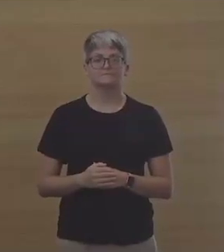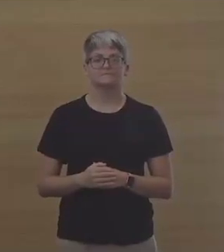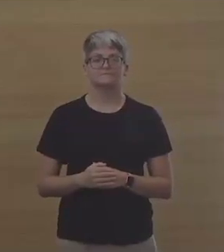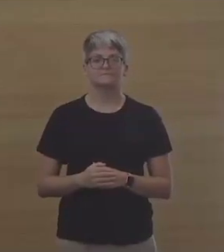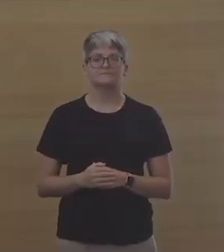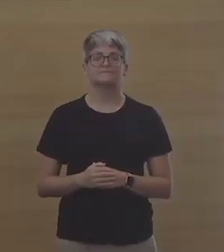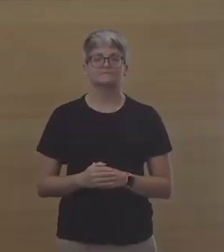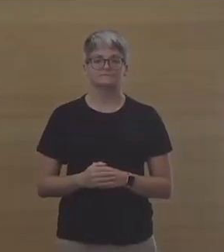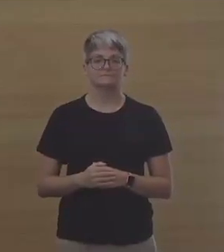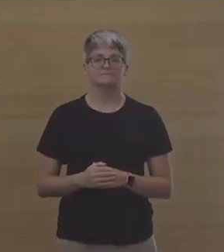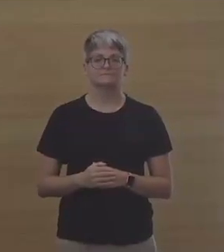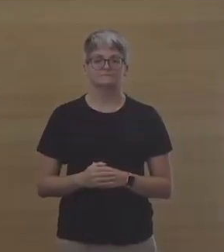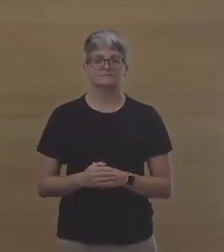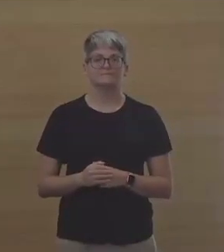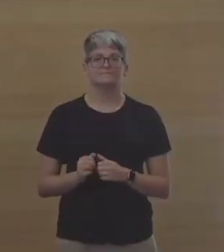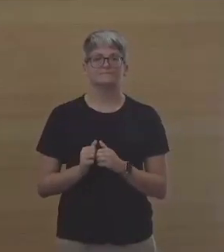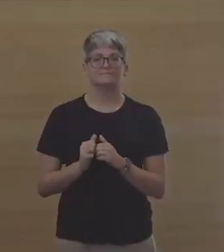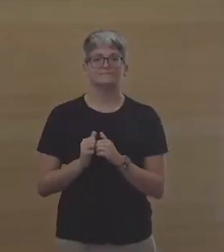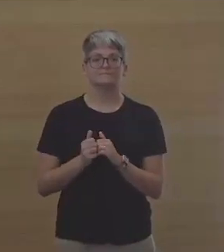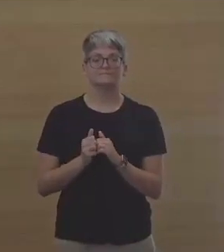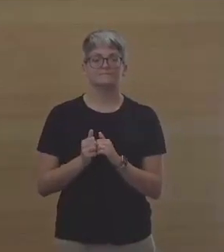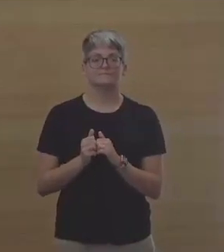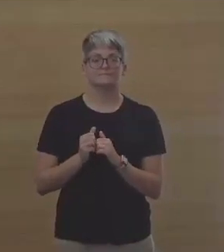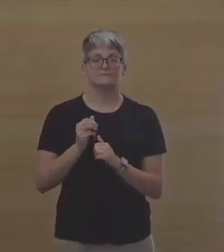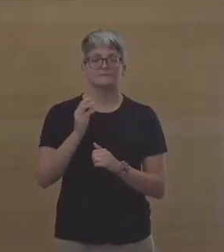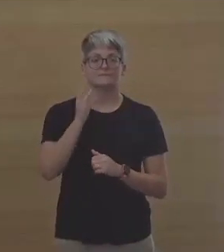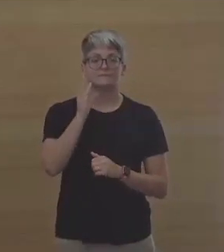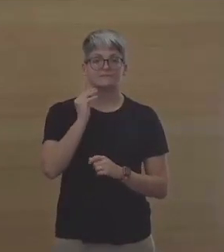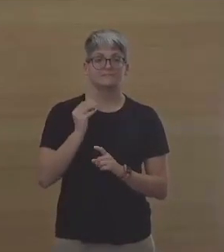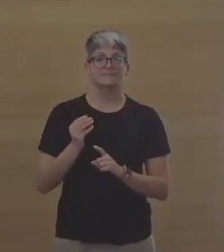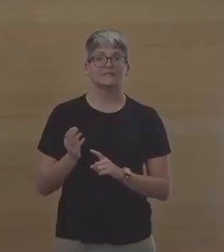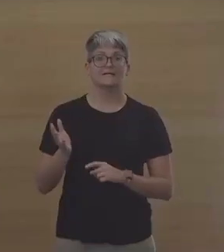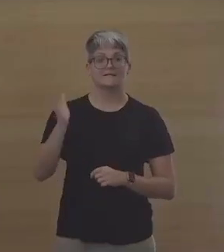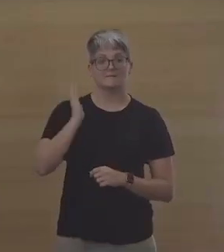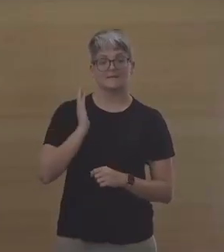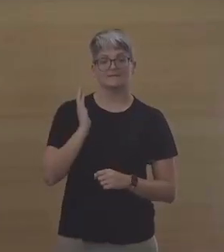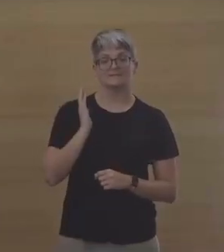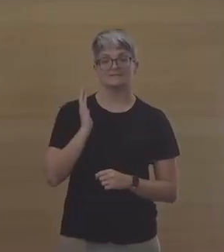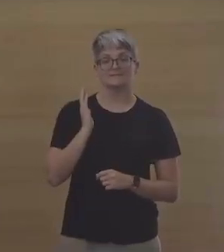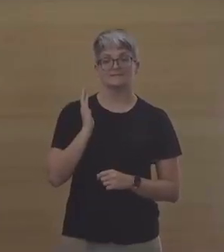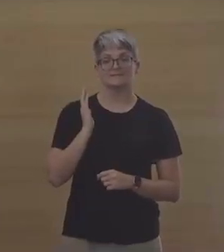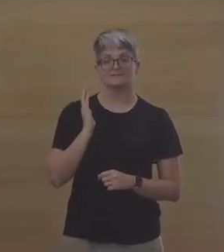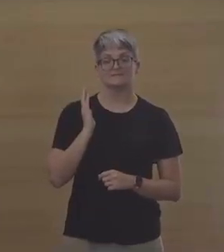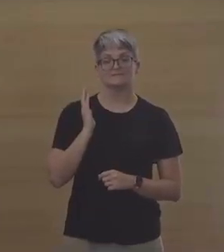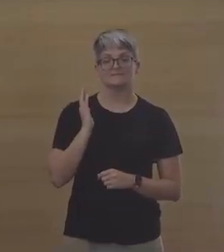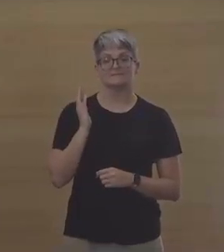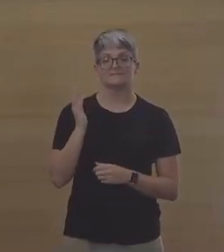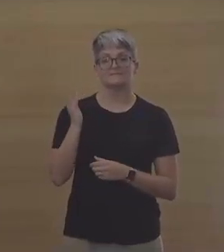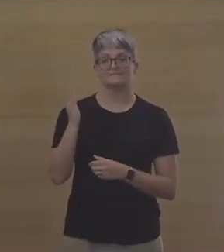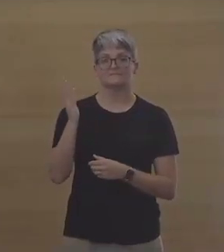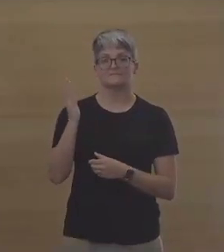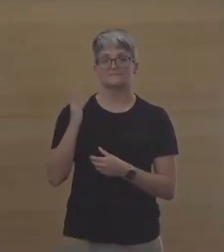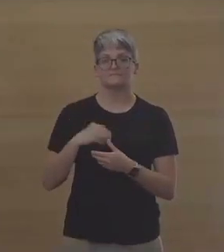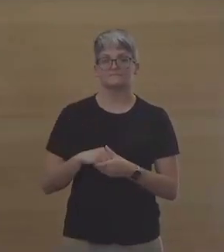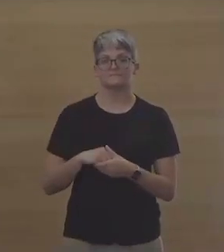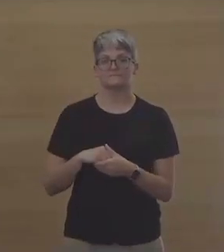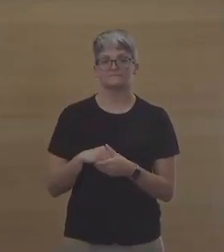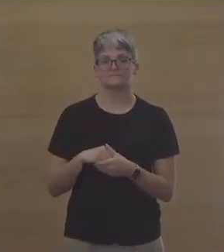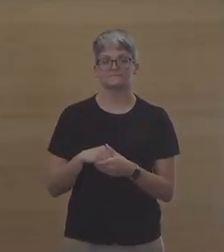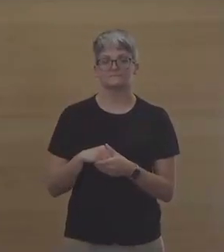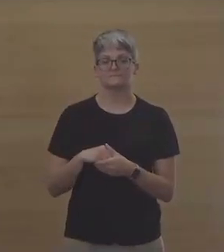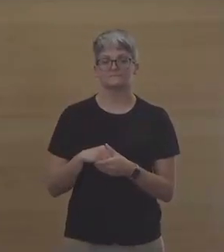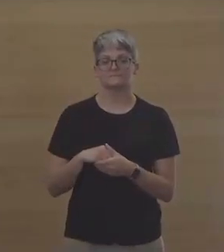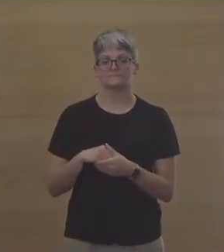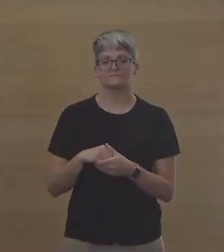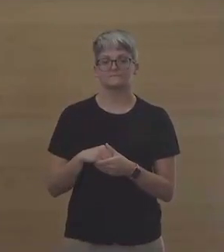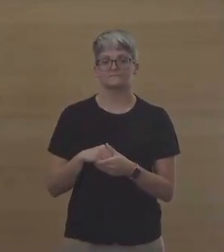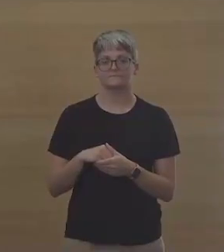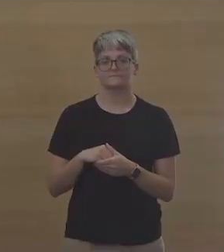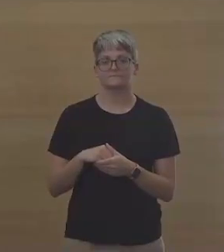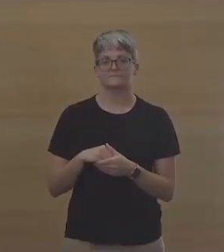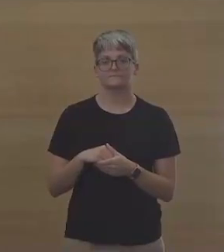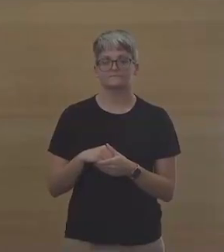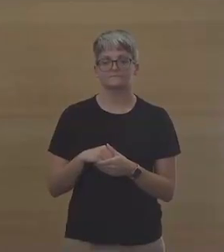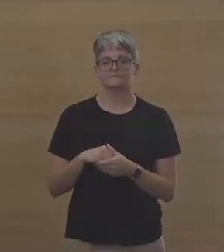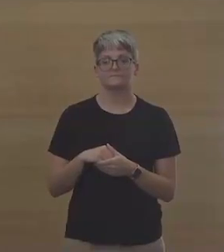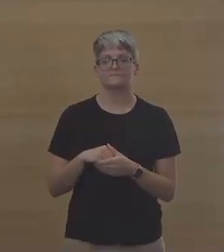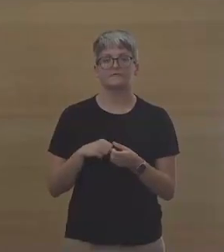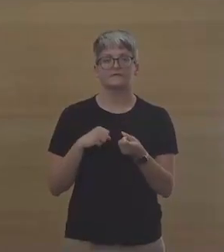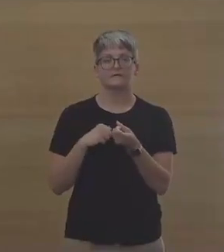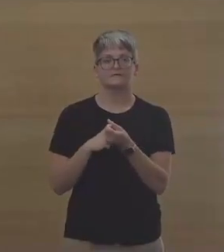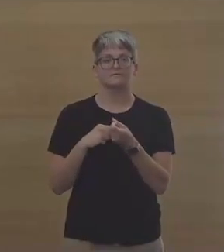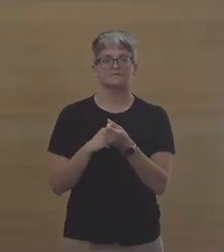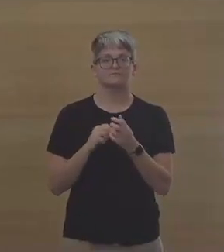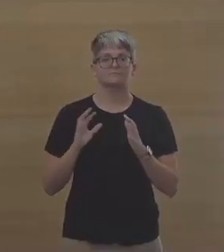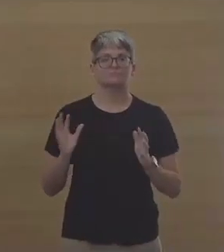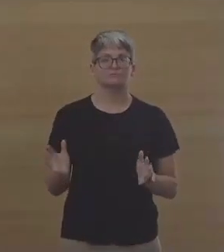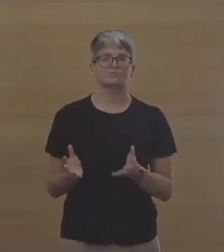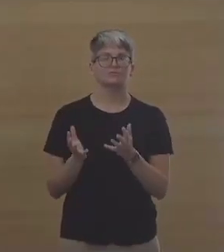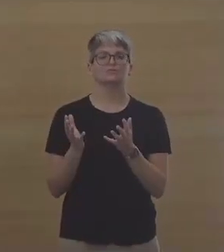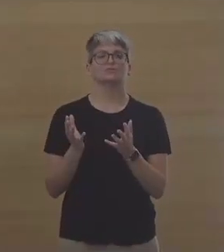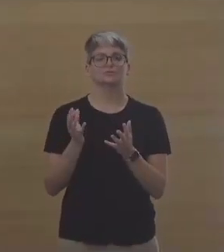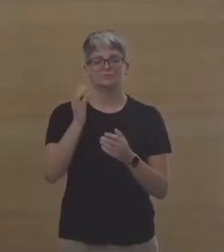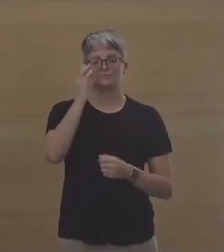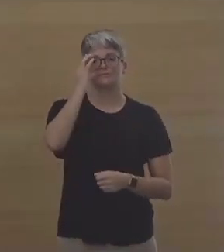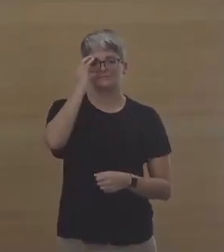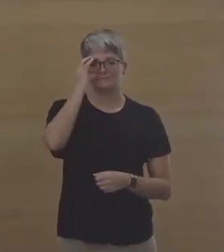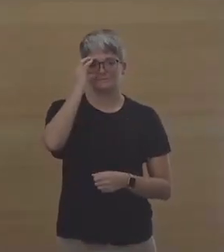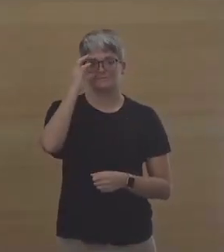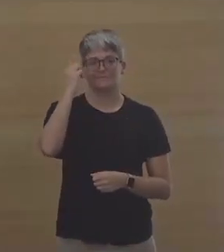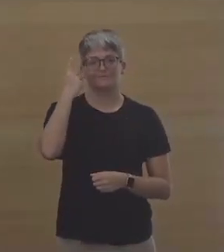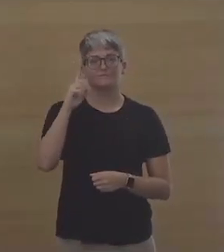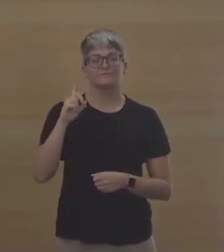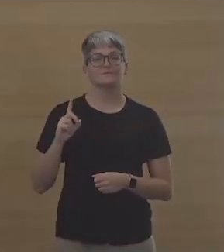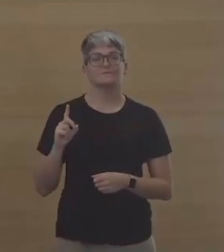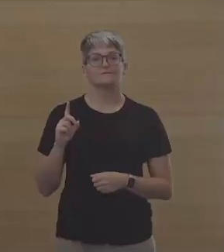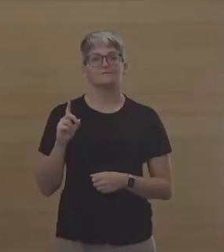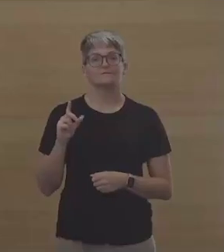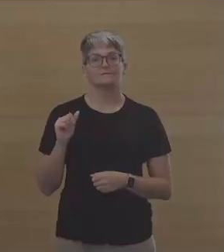experienced in the past. Including the advocacy to push the disability community